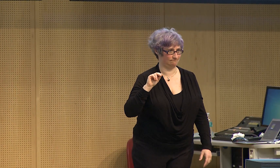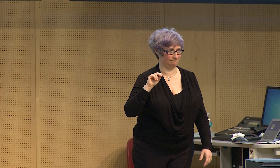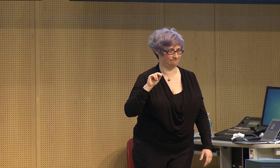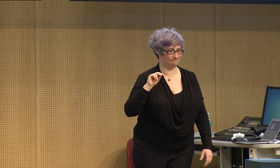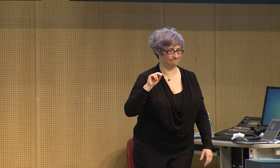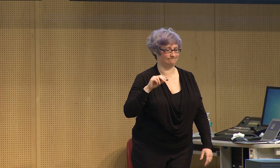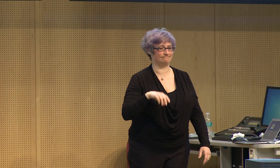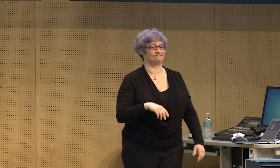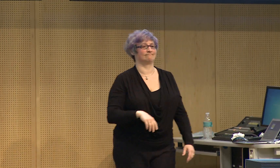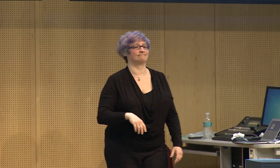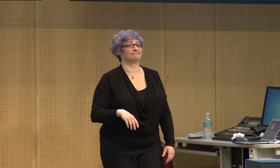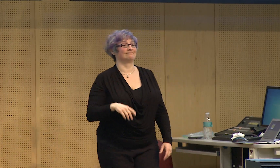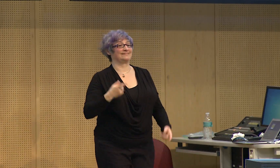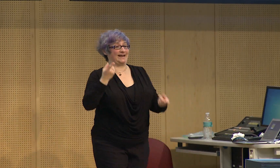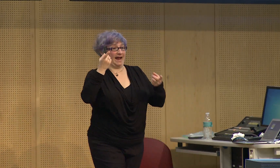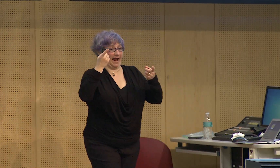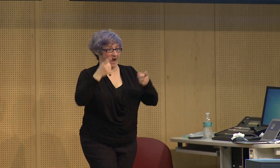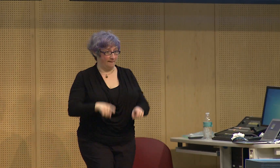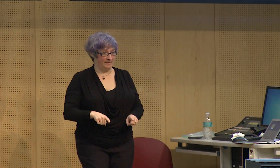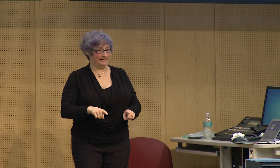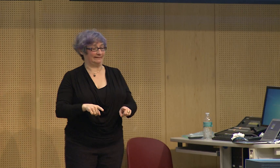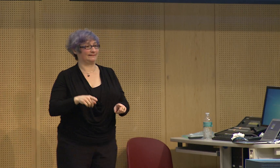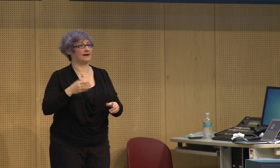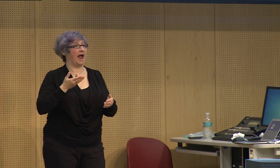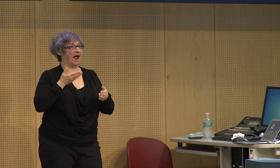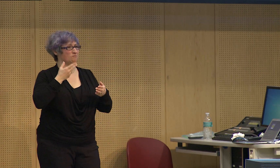can those same children understand what